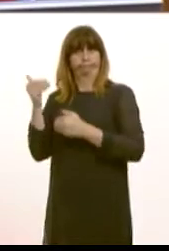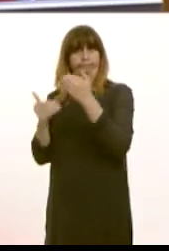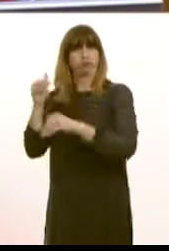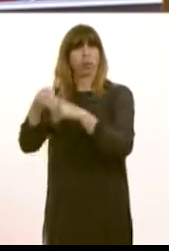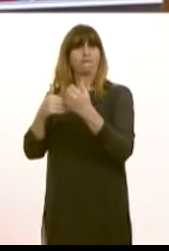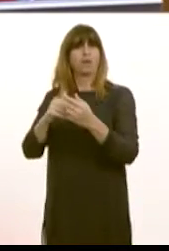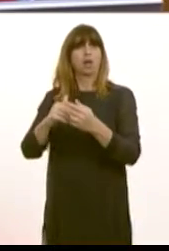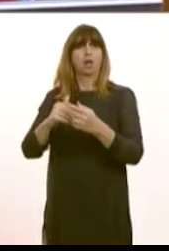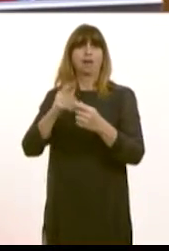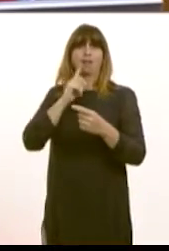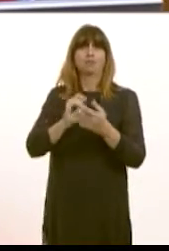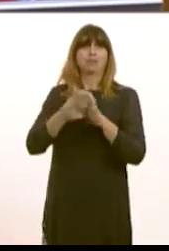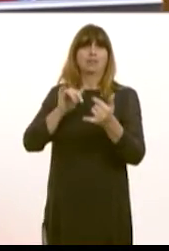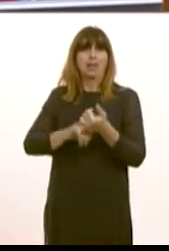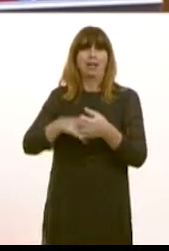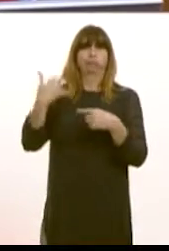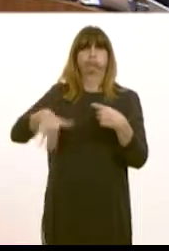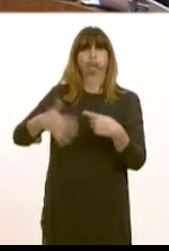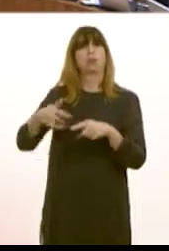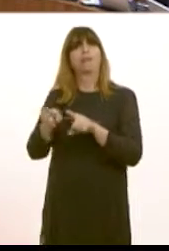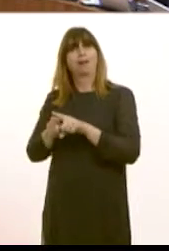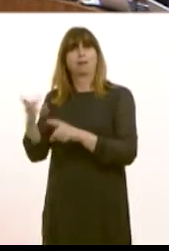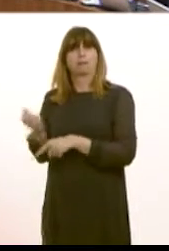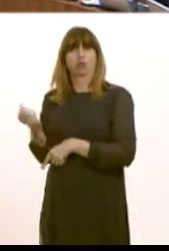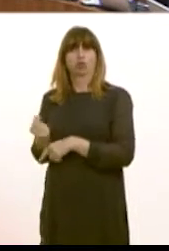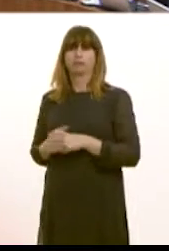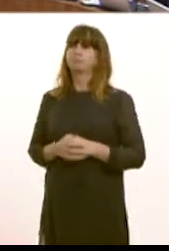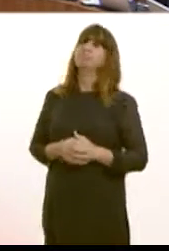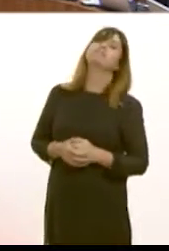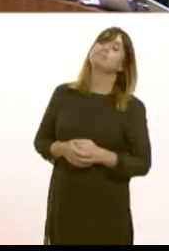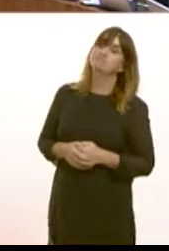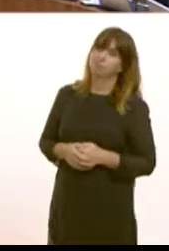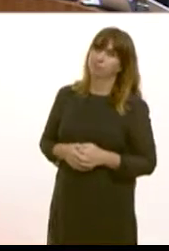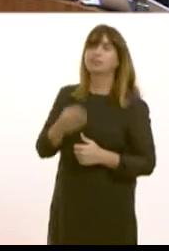Bethan Jenkins: Thank you for the answer, and I did get that statement.